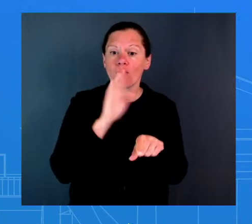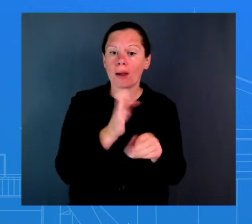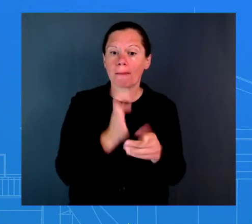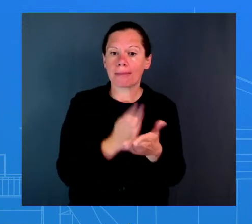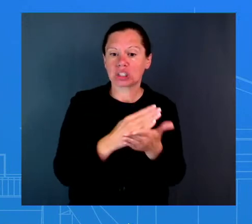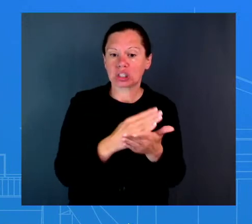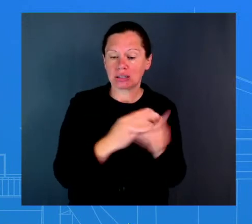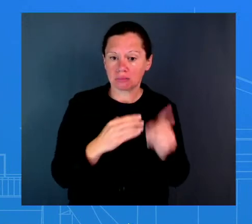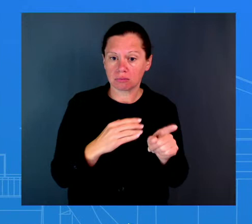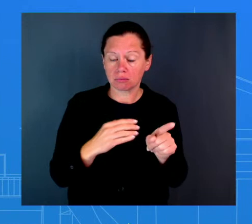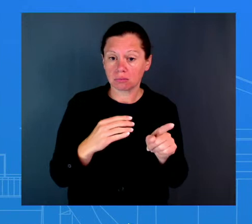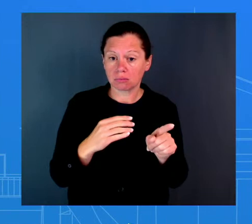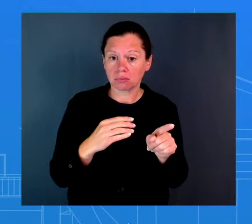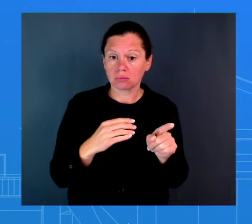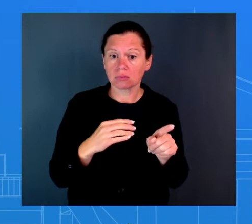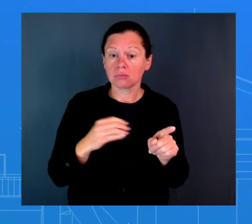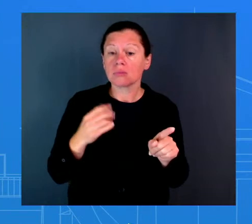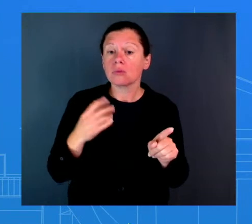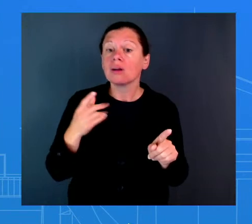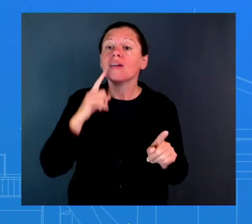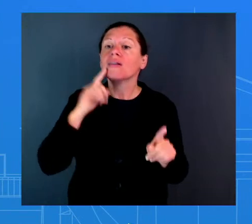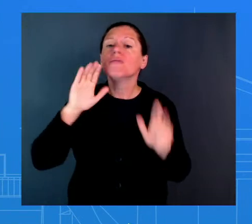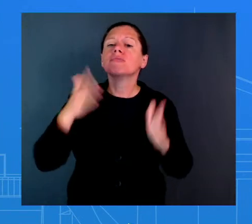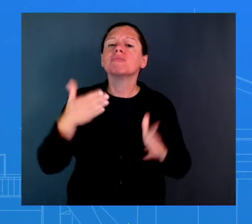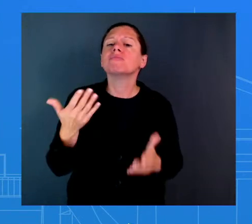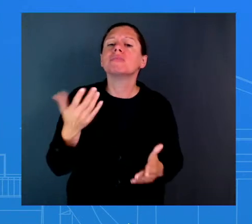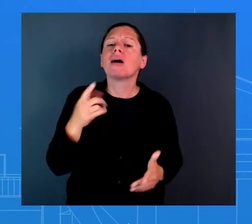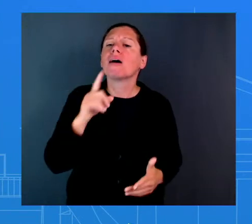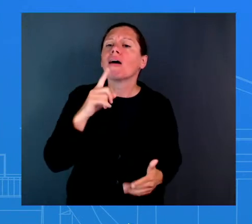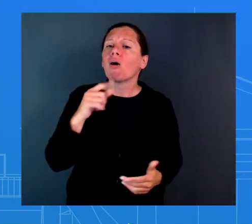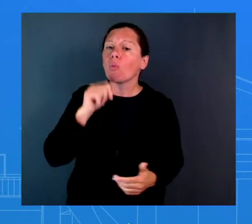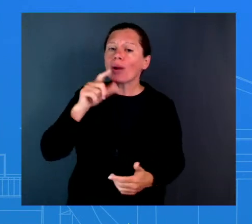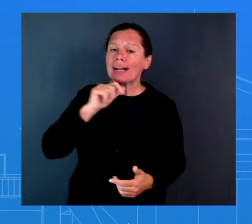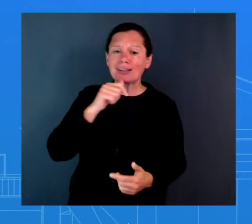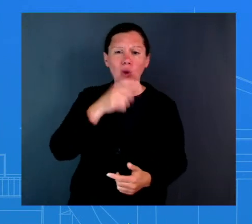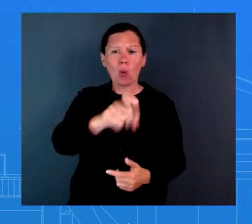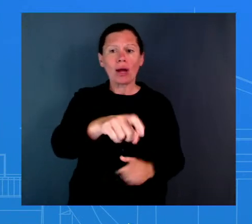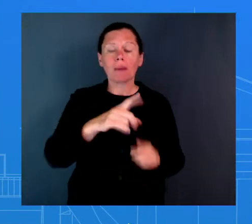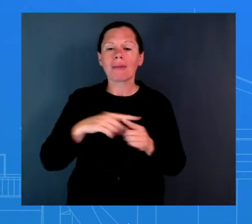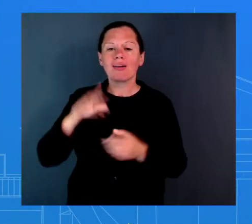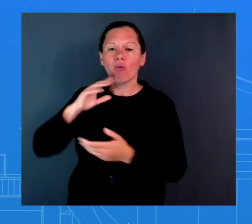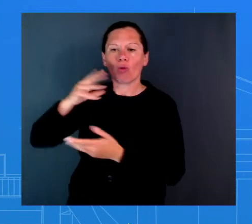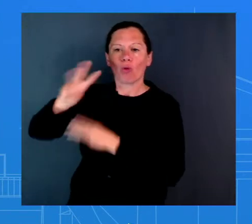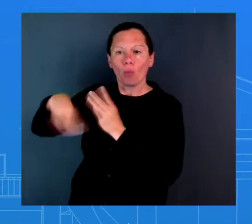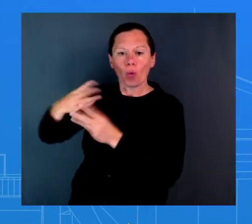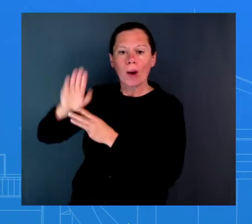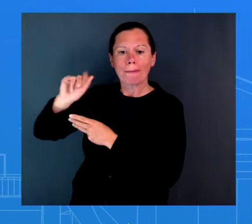can ensure every amount -- all of the amounts of that aid, those dollars are being appropriately spent;